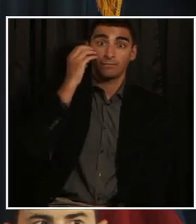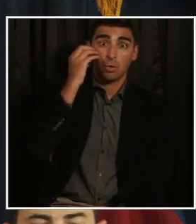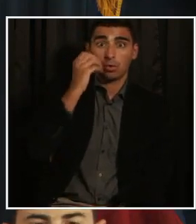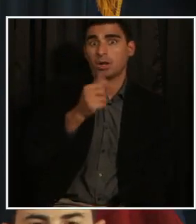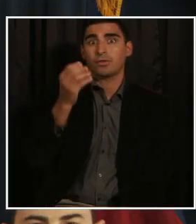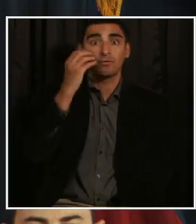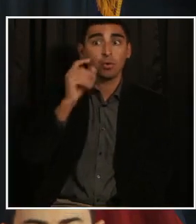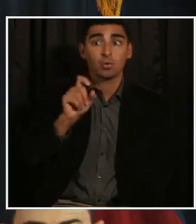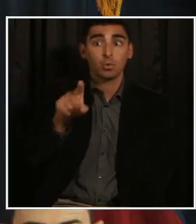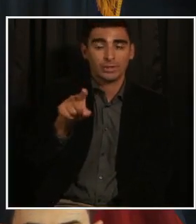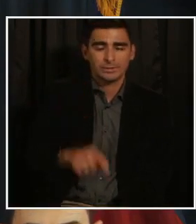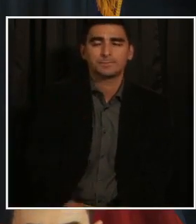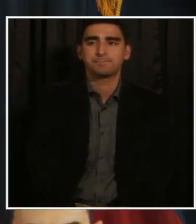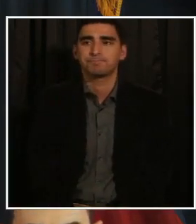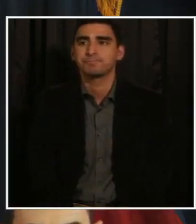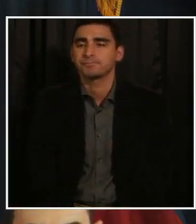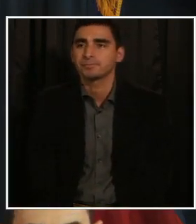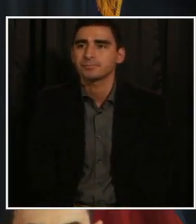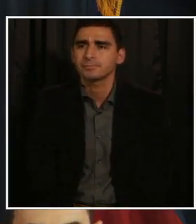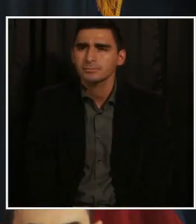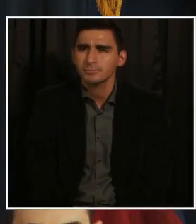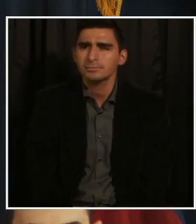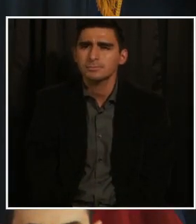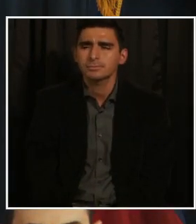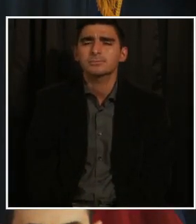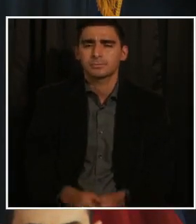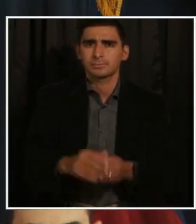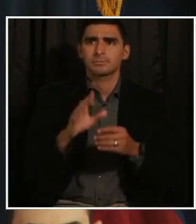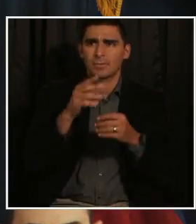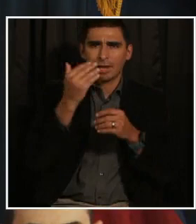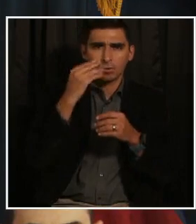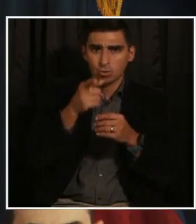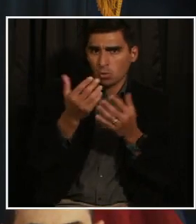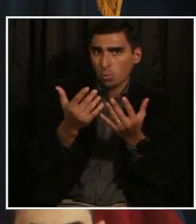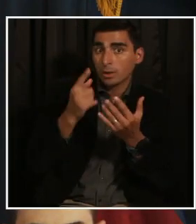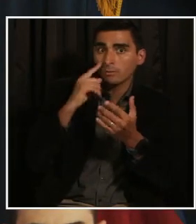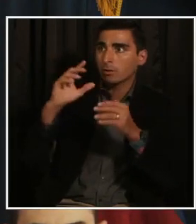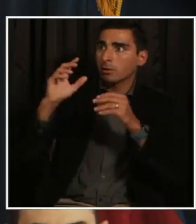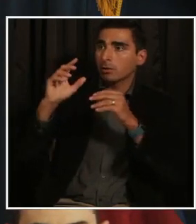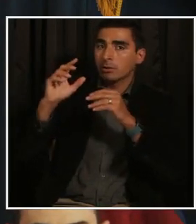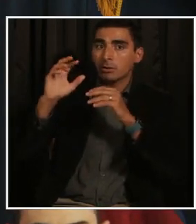governor i know you're still waiting for guidance from the white house as far as the president's